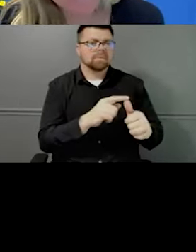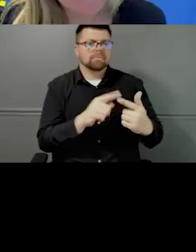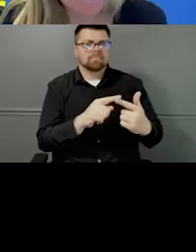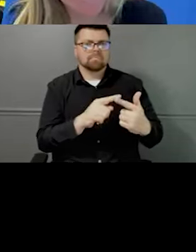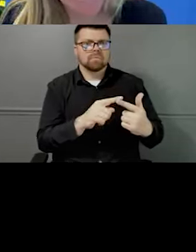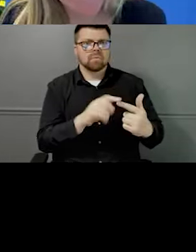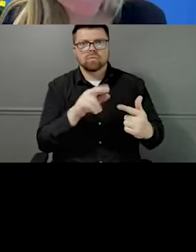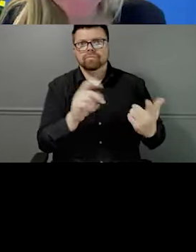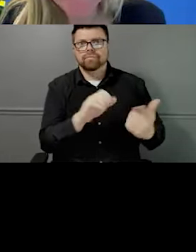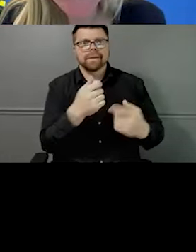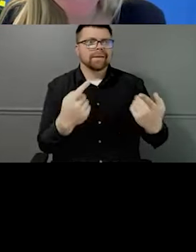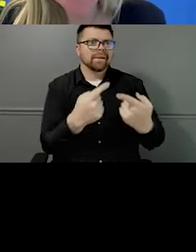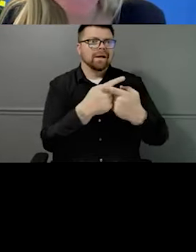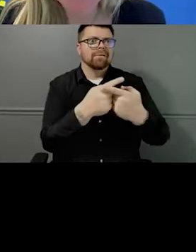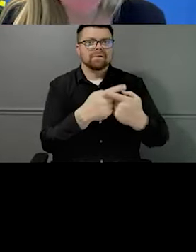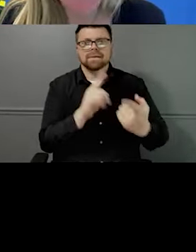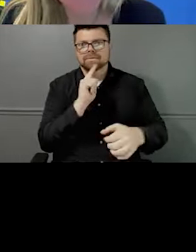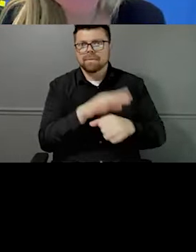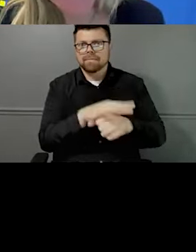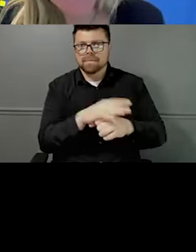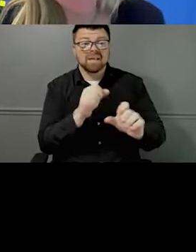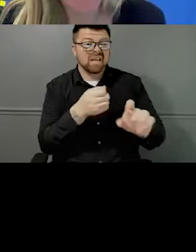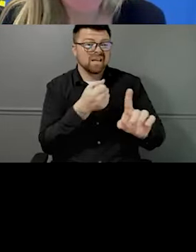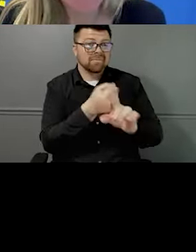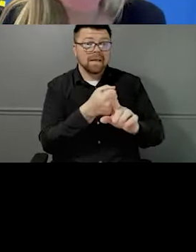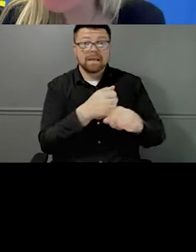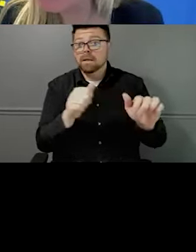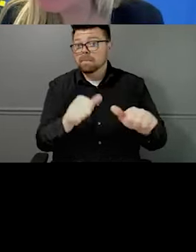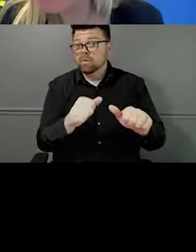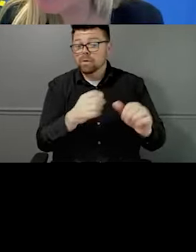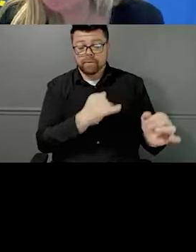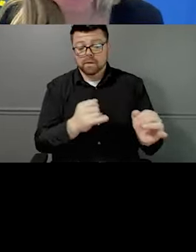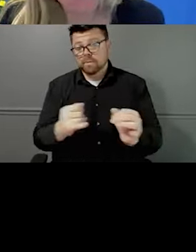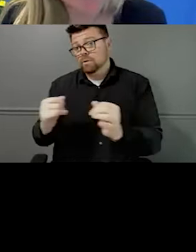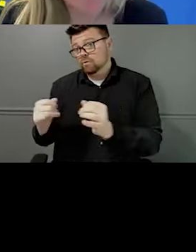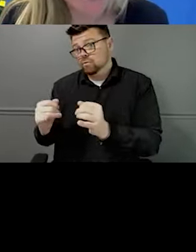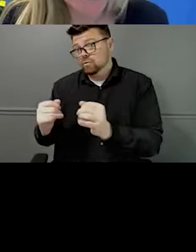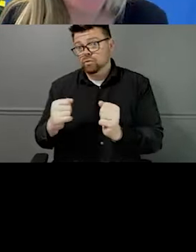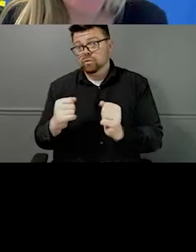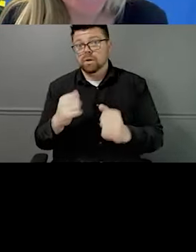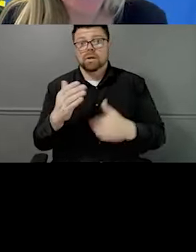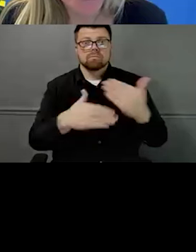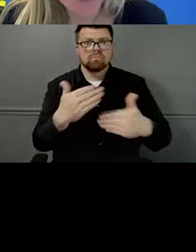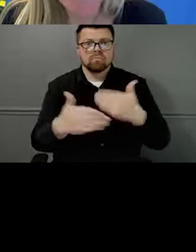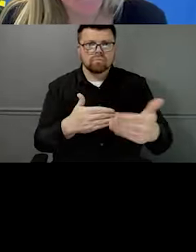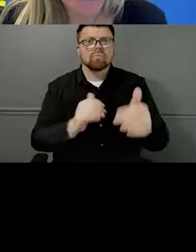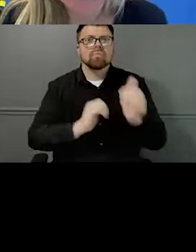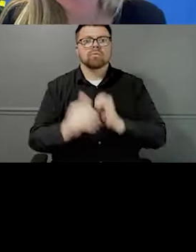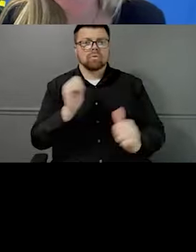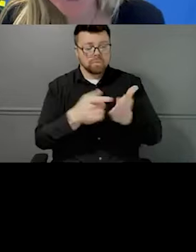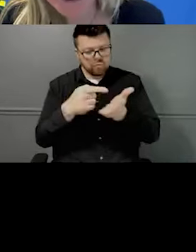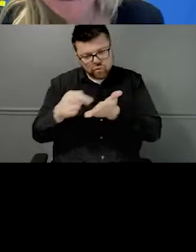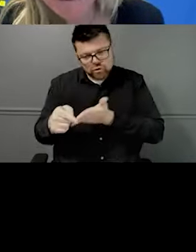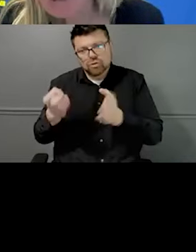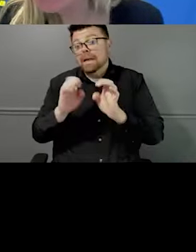commitment that may impact the ability of the individual, to carry out the research effort as proposed.